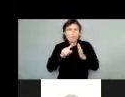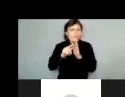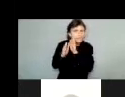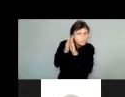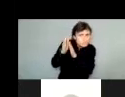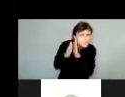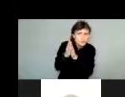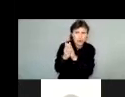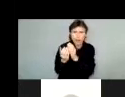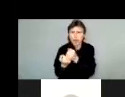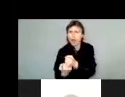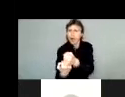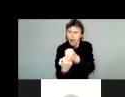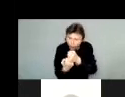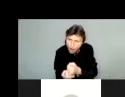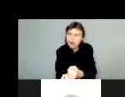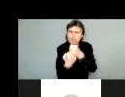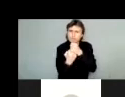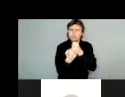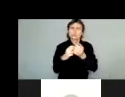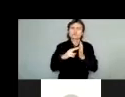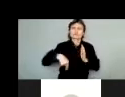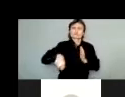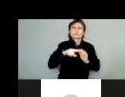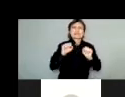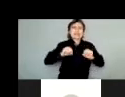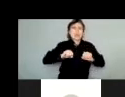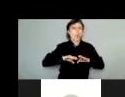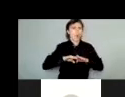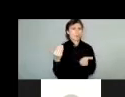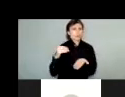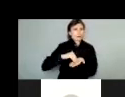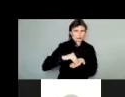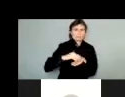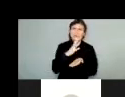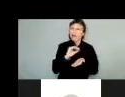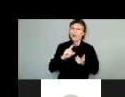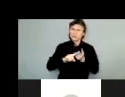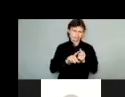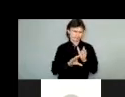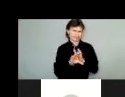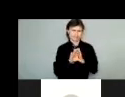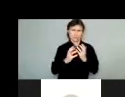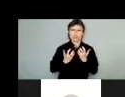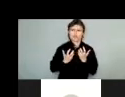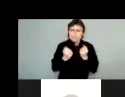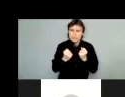to contribute to the conditions required to reopen and recover the art sector into the future.